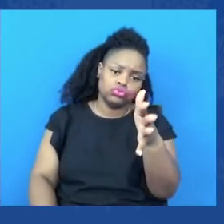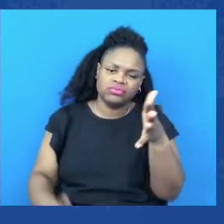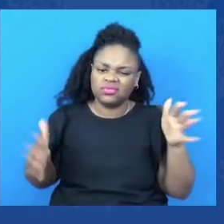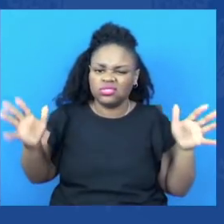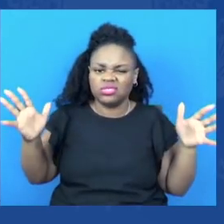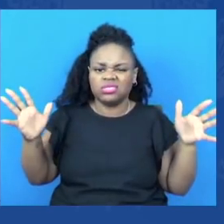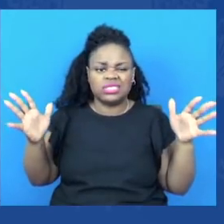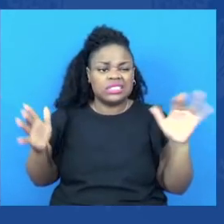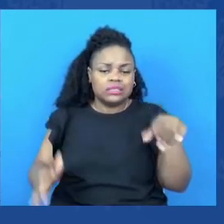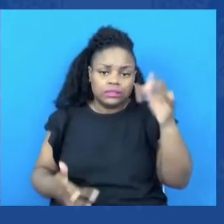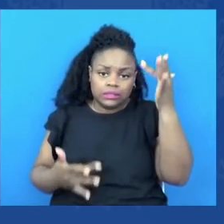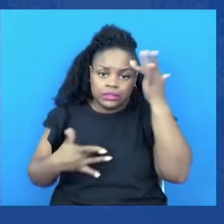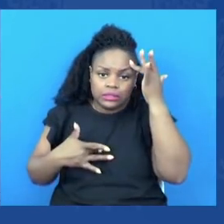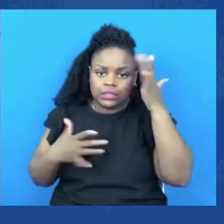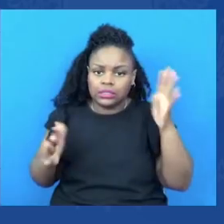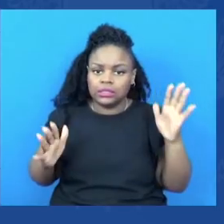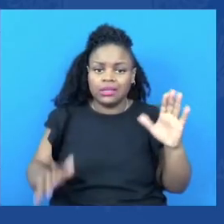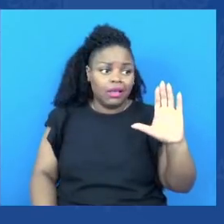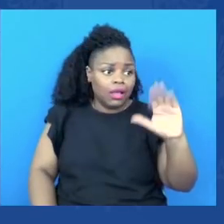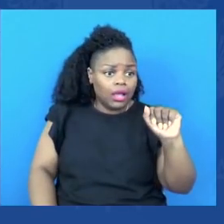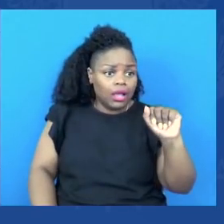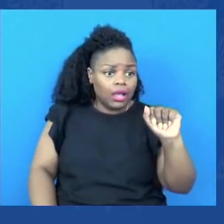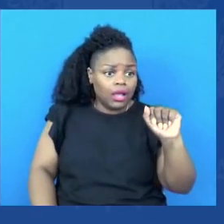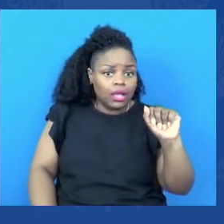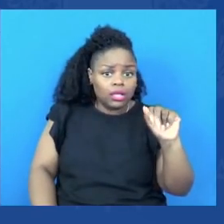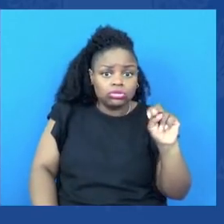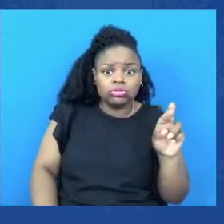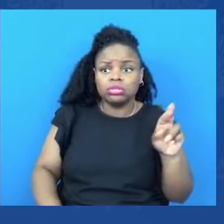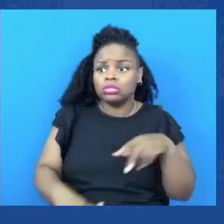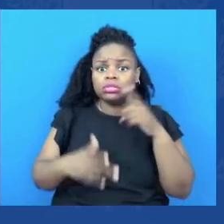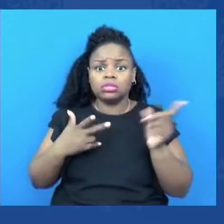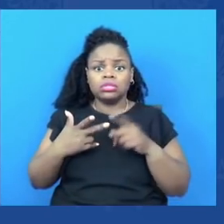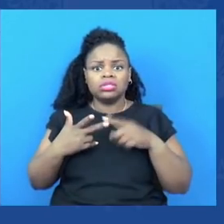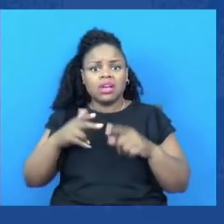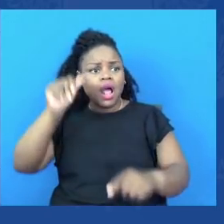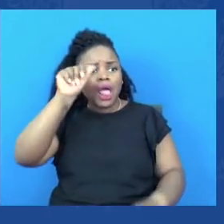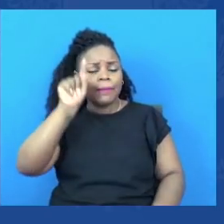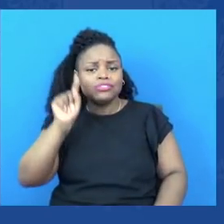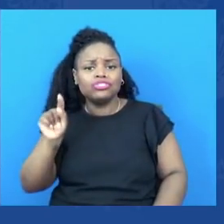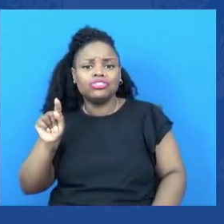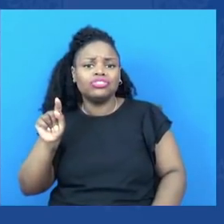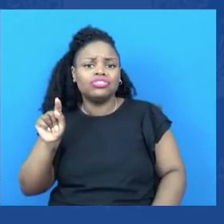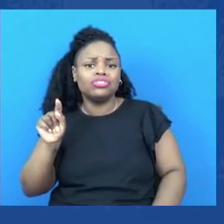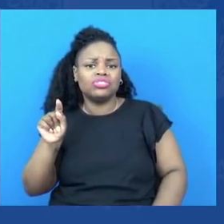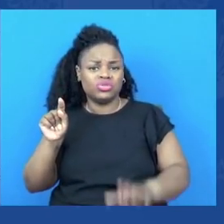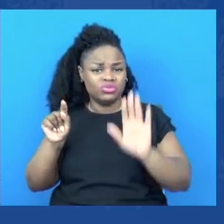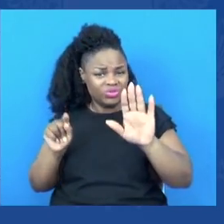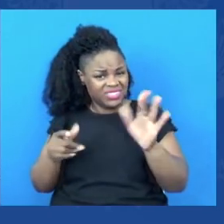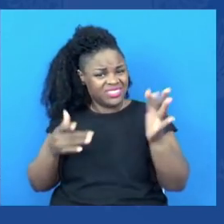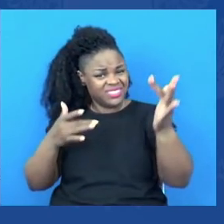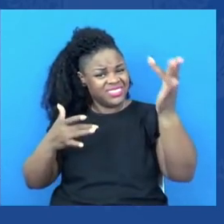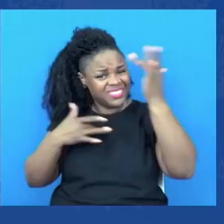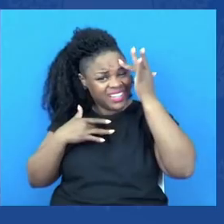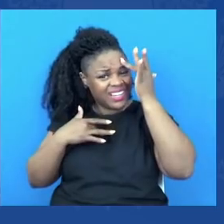they don't care if you're a Democrat or Republican. This is about whether or not you and your loved ones can afford prescription drugs you need.